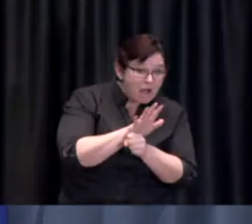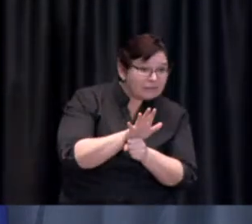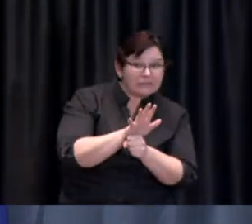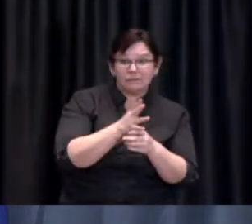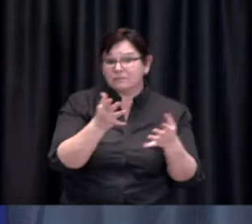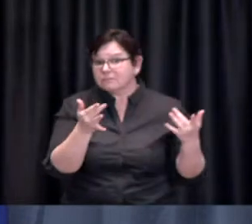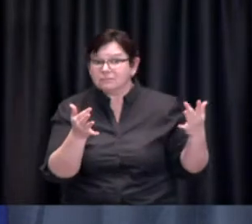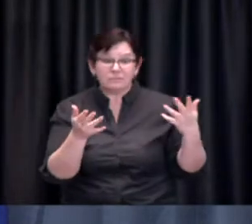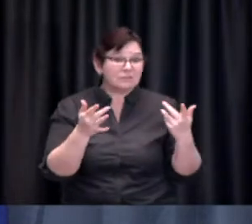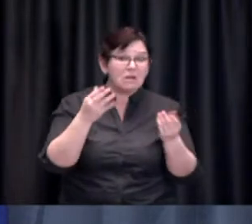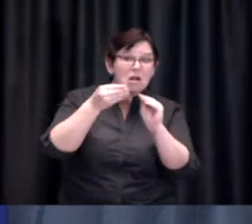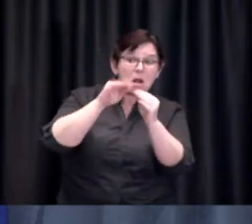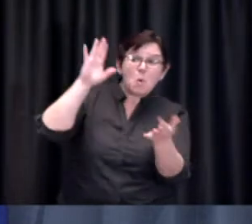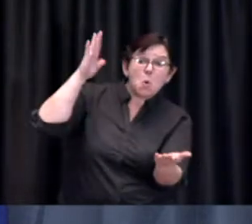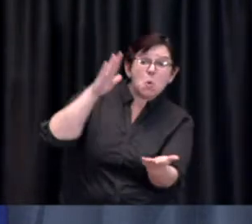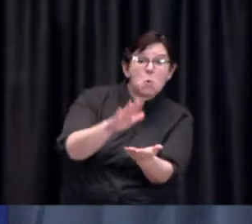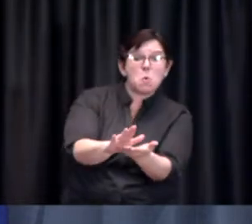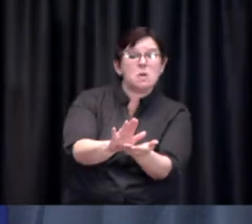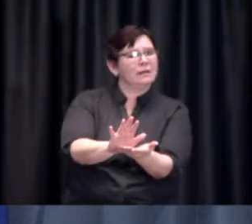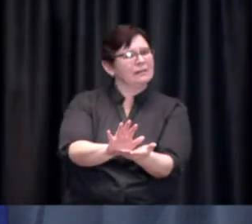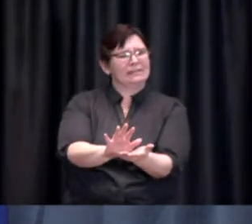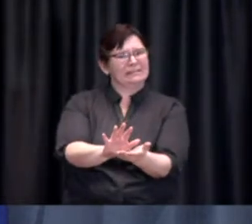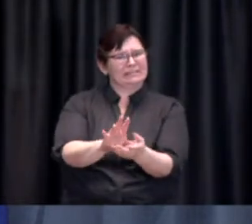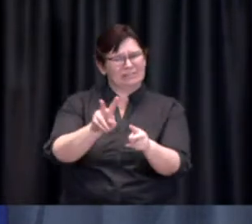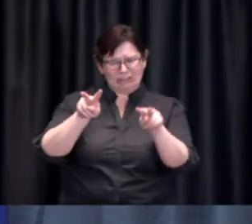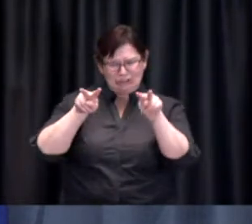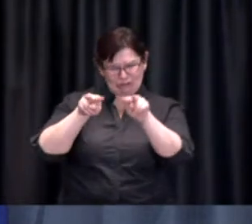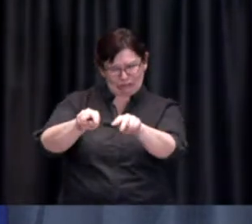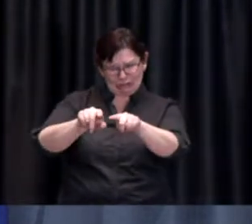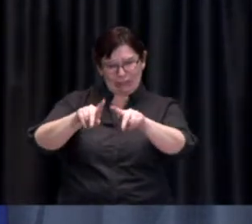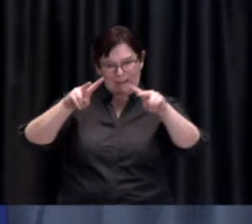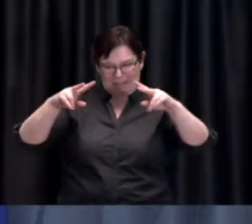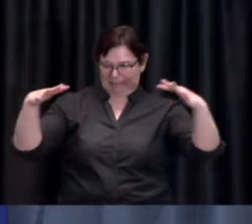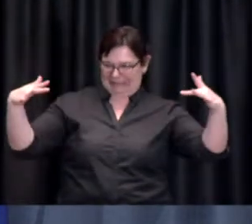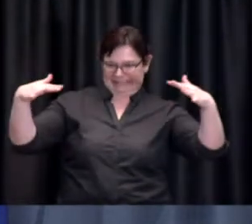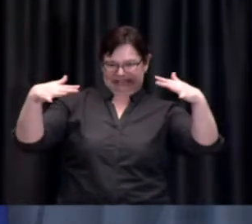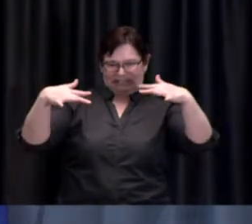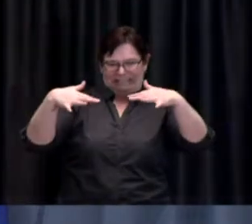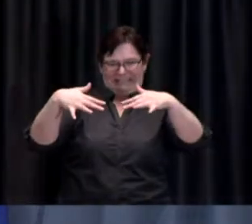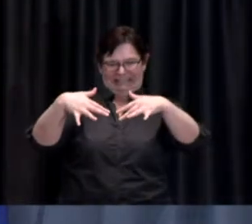seem to be onsistent with reality and so it's better to give them notice that says don't go out and sign these big contracts